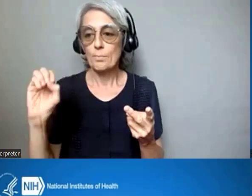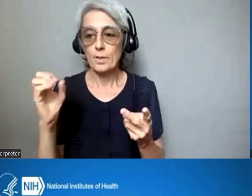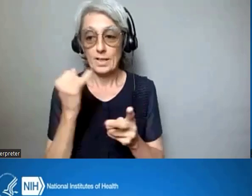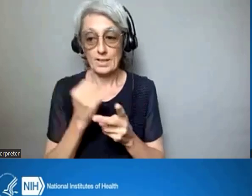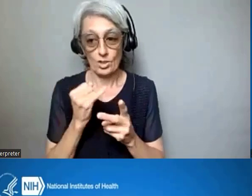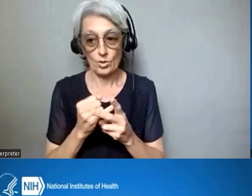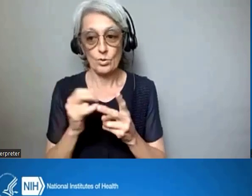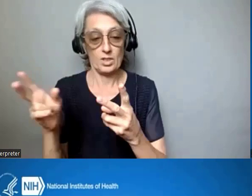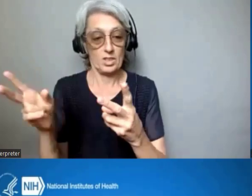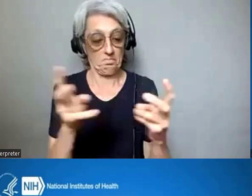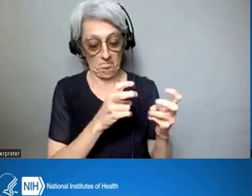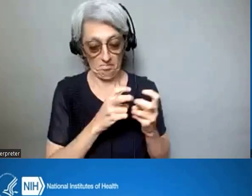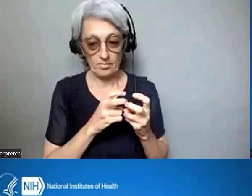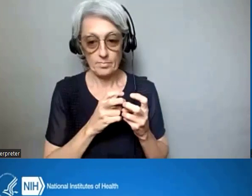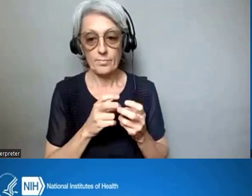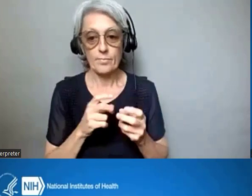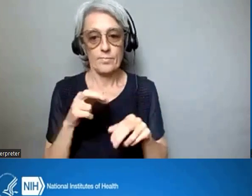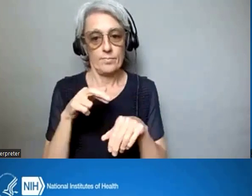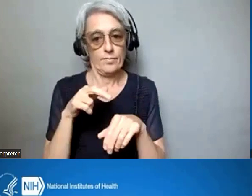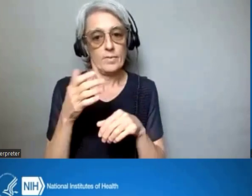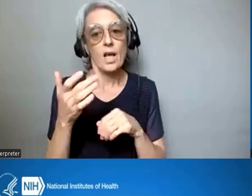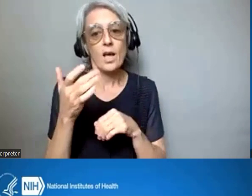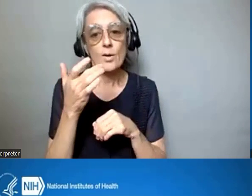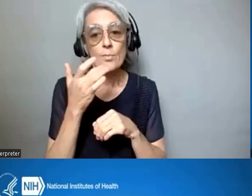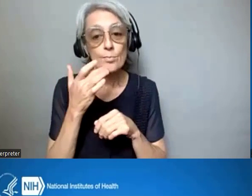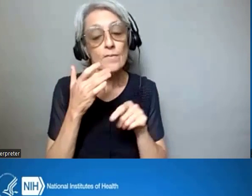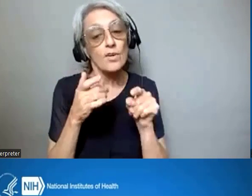preferably, with active R15 funding